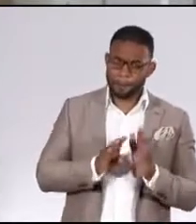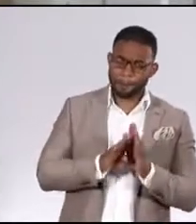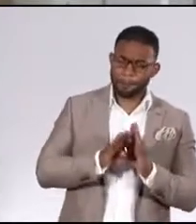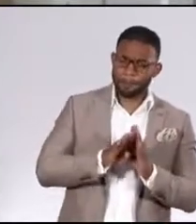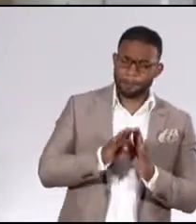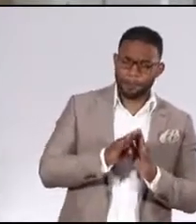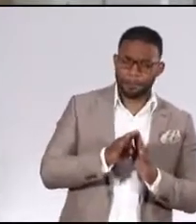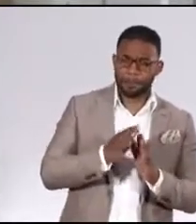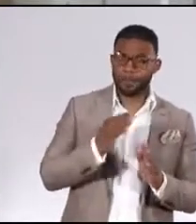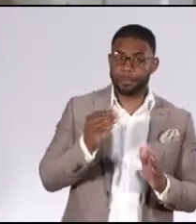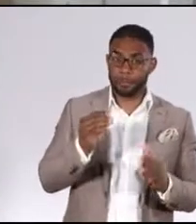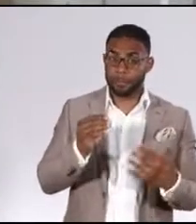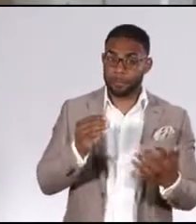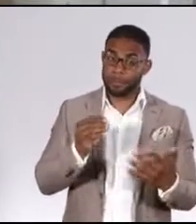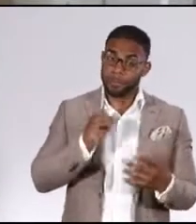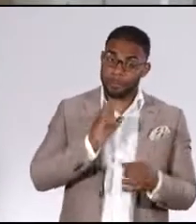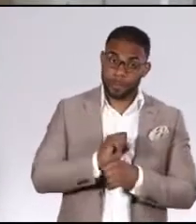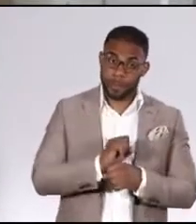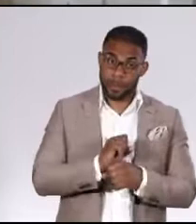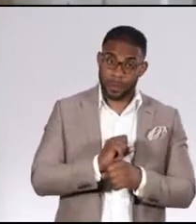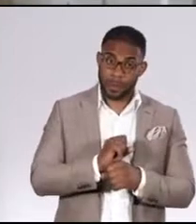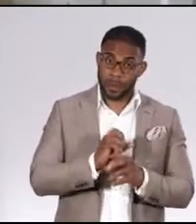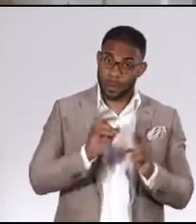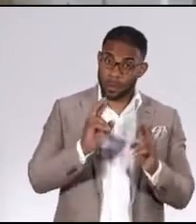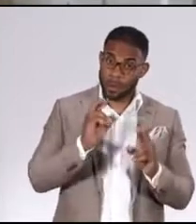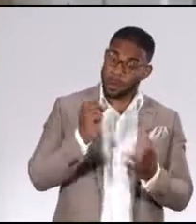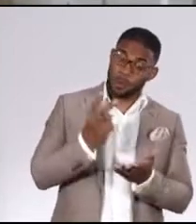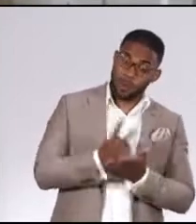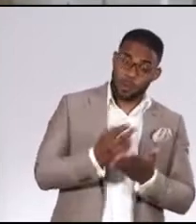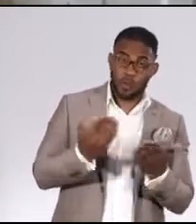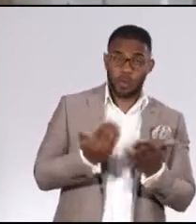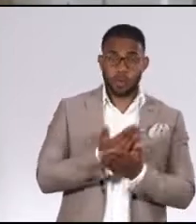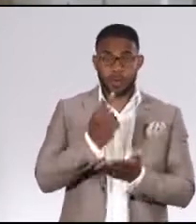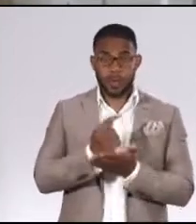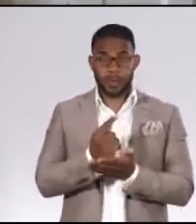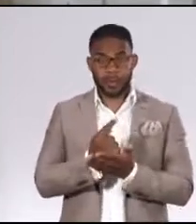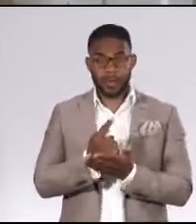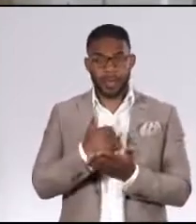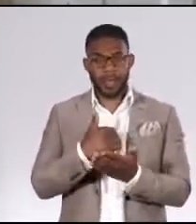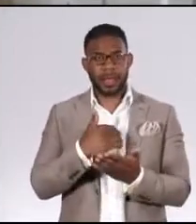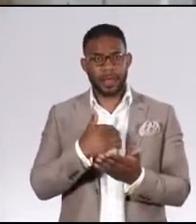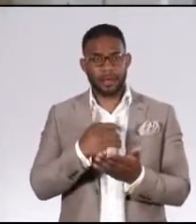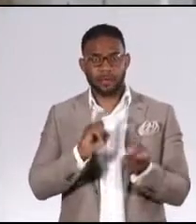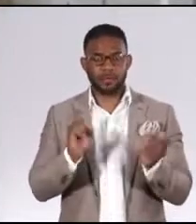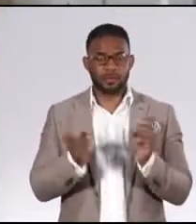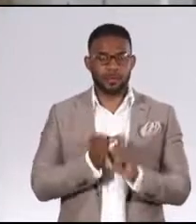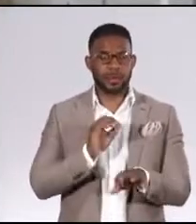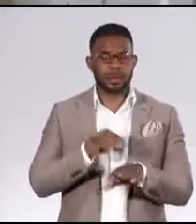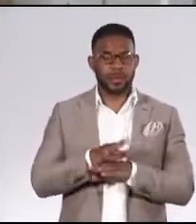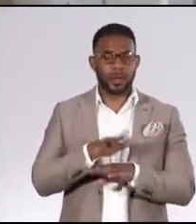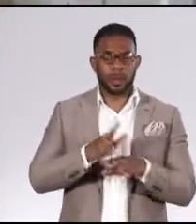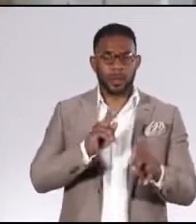and ultimately hopefully approving, new therapies that have a transformative effect on people's lives. And